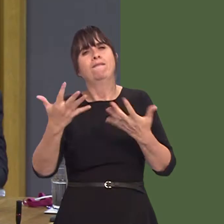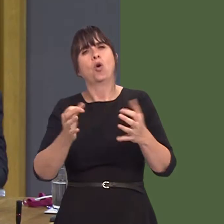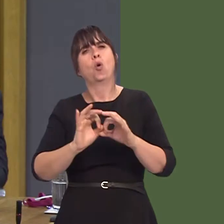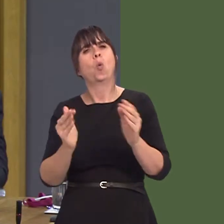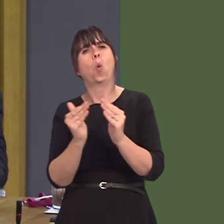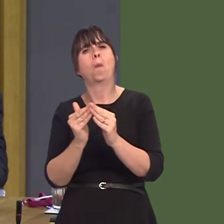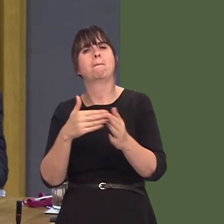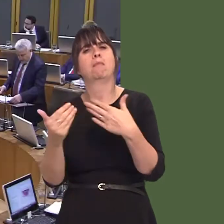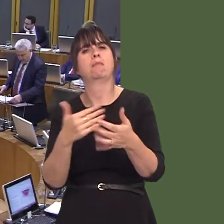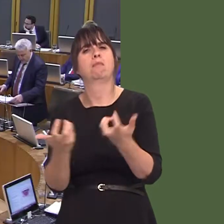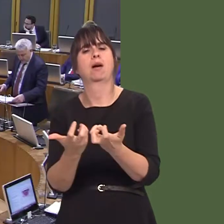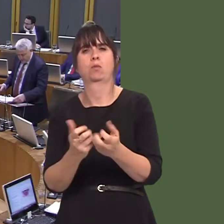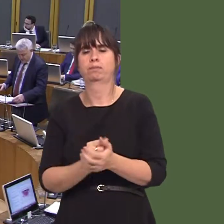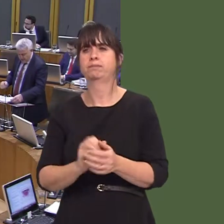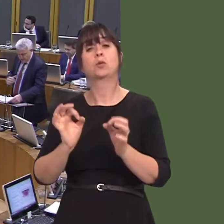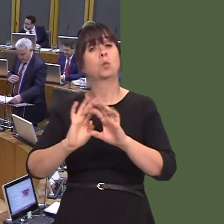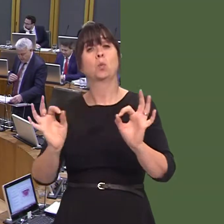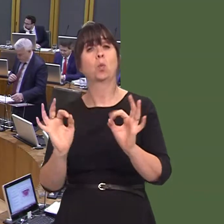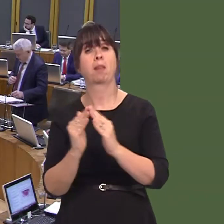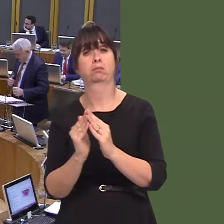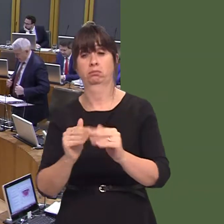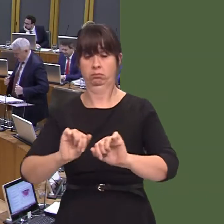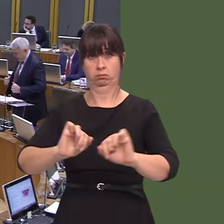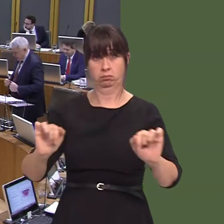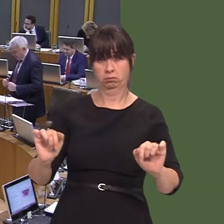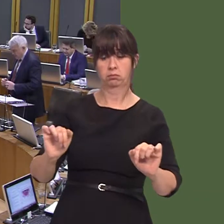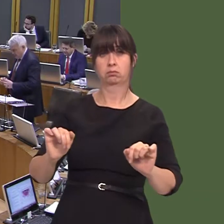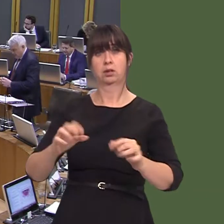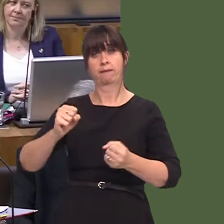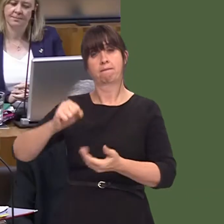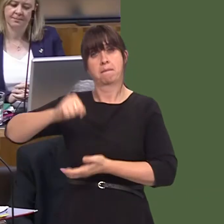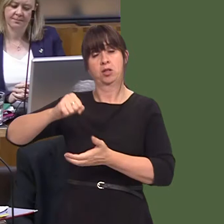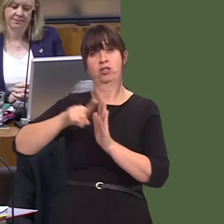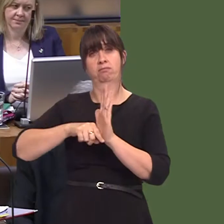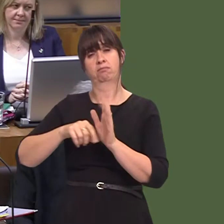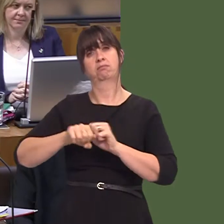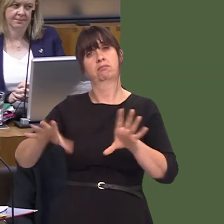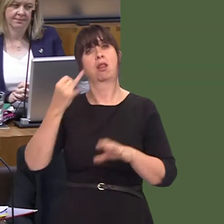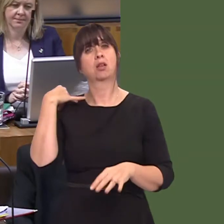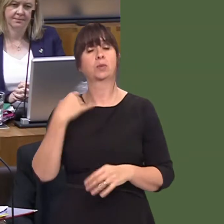(OAQ51168) Carwyn Jones: Our commitment to dealing with homelessness is found, of course, in the budget that we published last week.